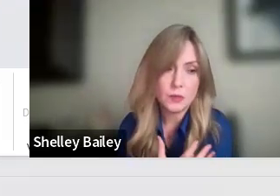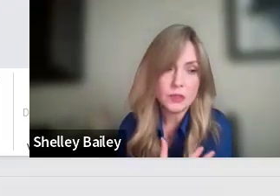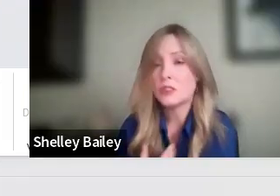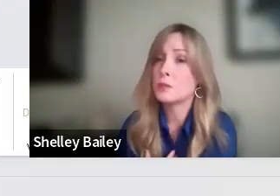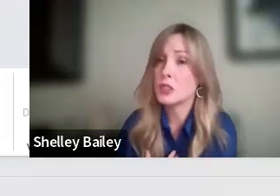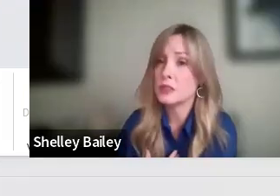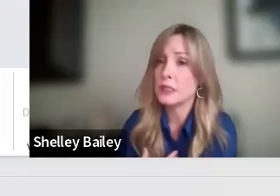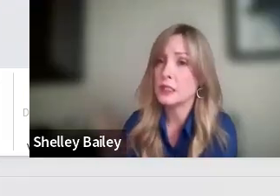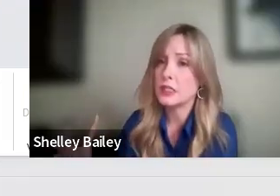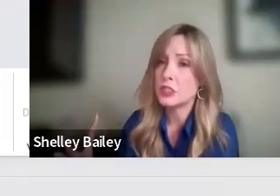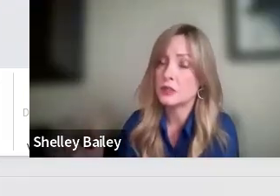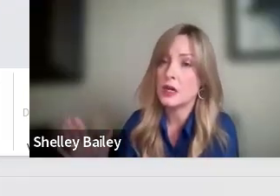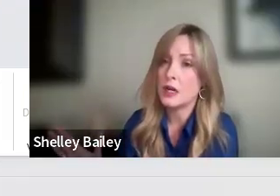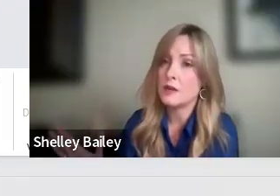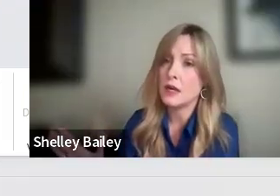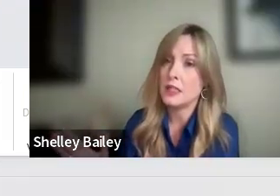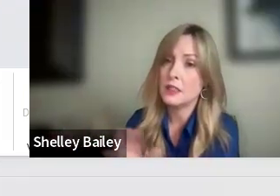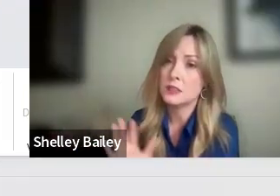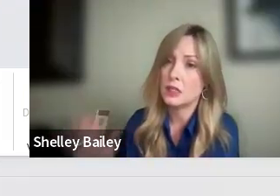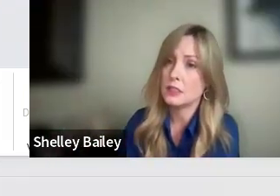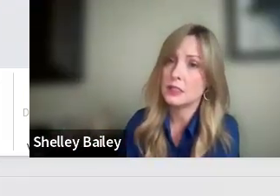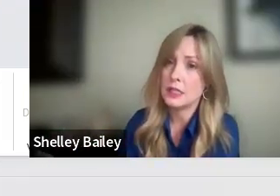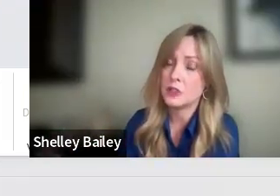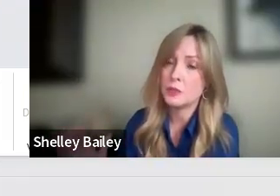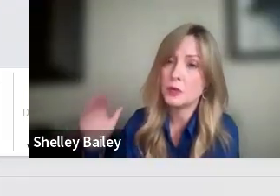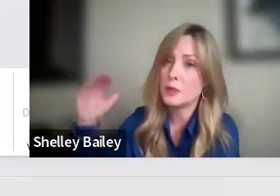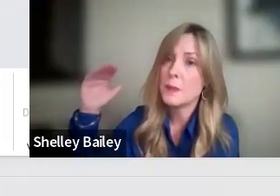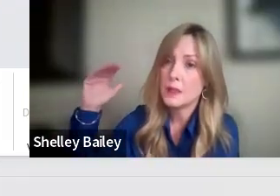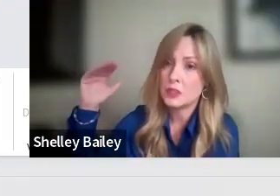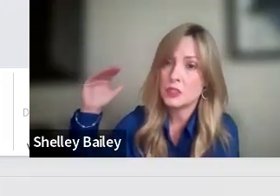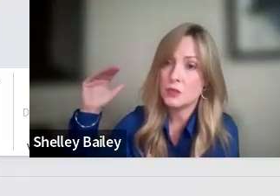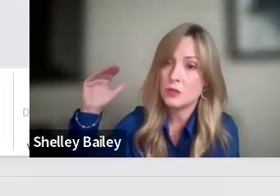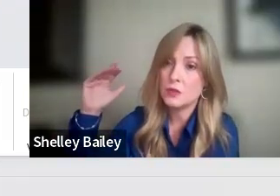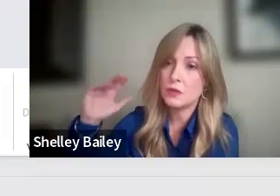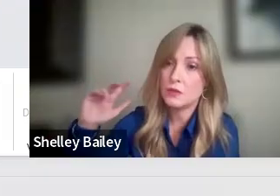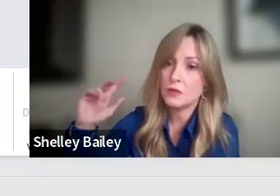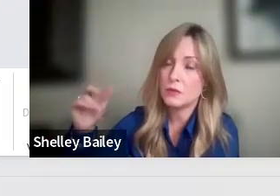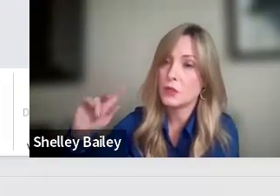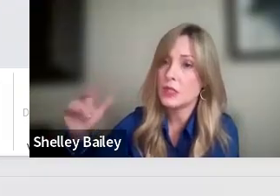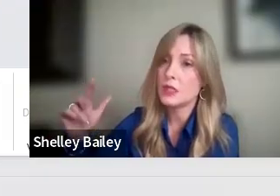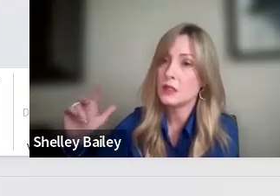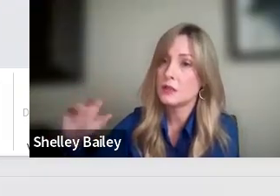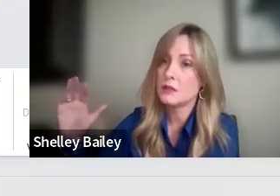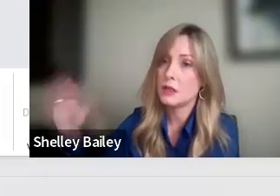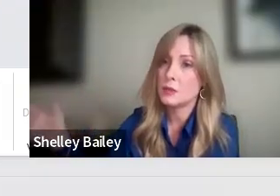when we're doing so personally last year like I I leaned a lot into the dashboard to do looking at